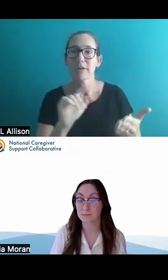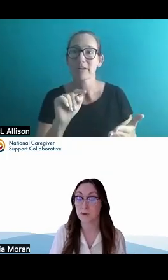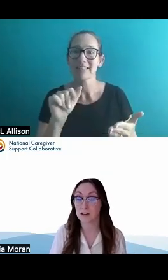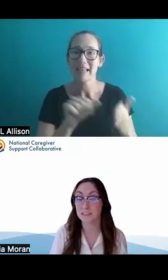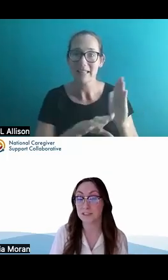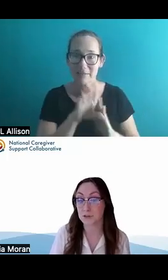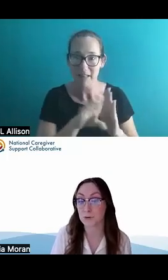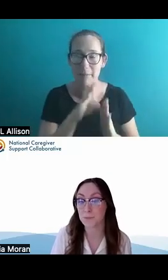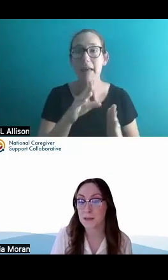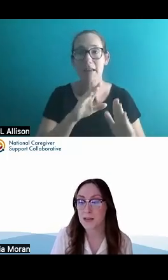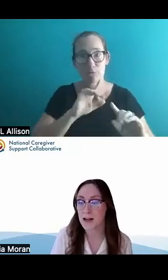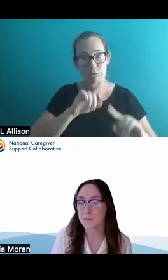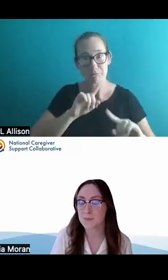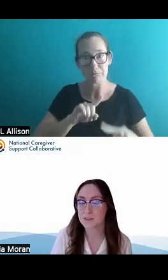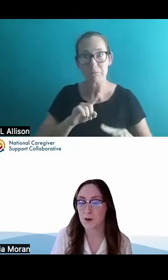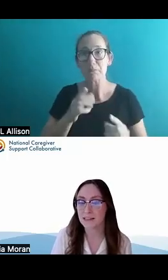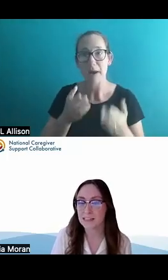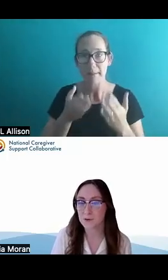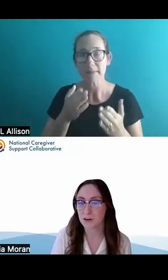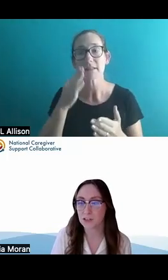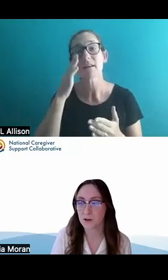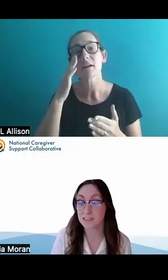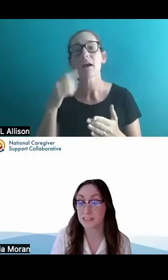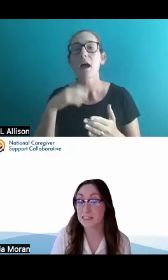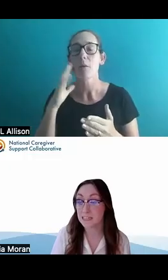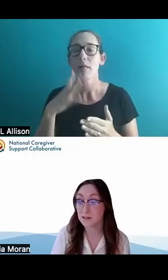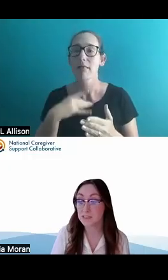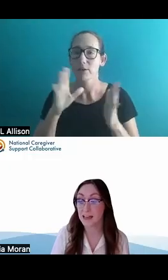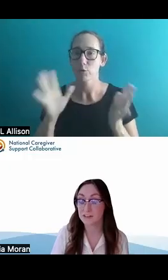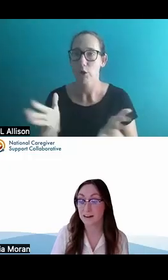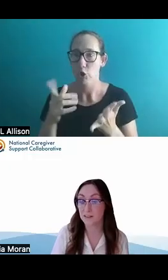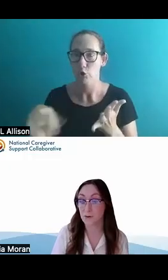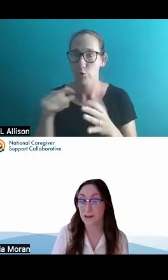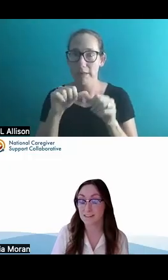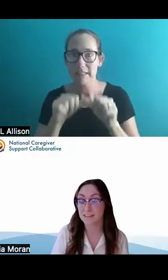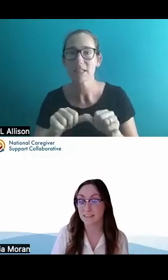some responses to. So I'd like to encourage you all to continue to enter any other questions in